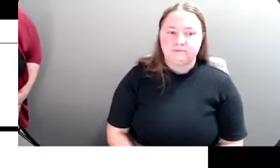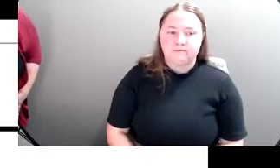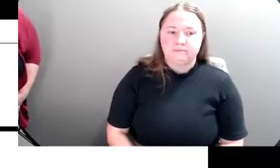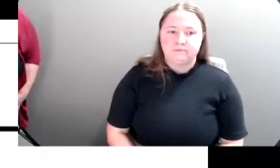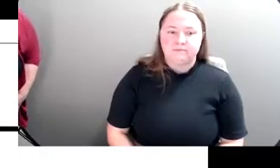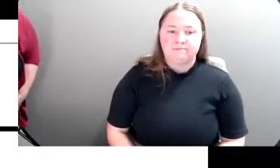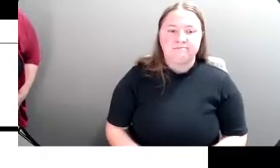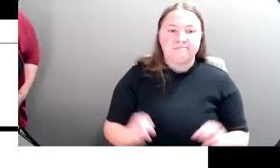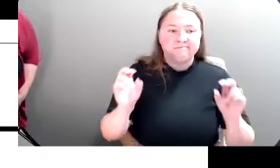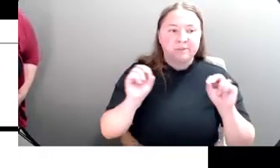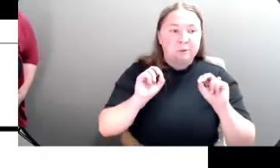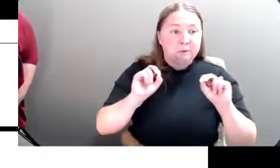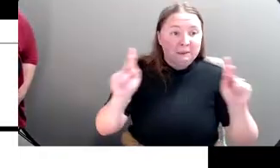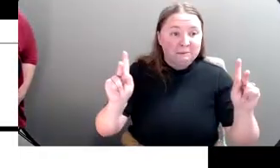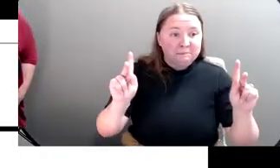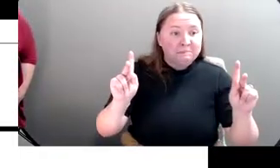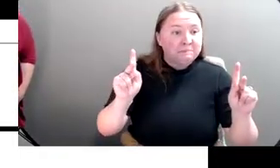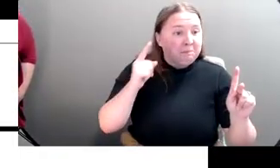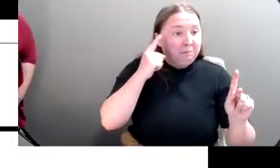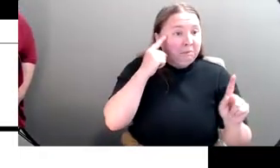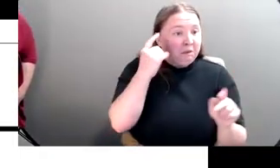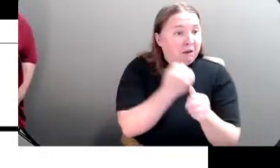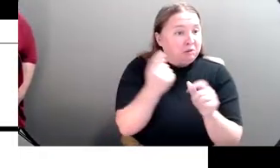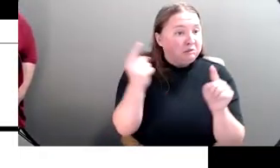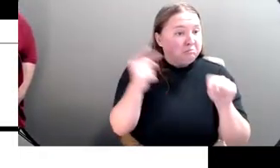Okay. I think everyone's back. Yeah.